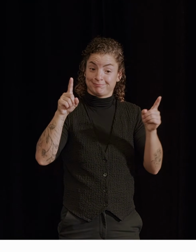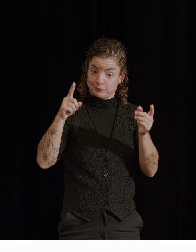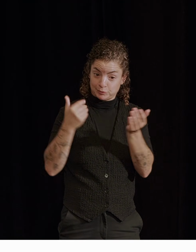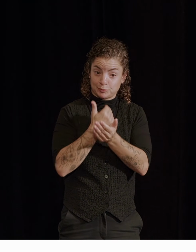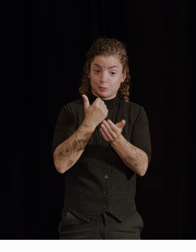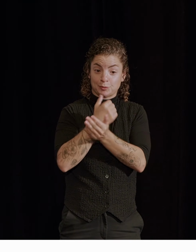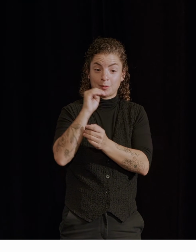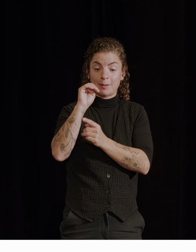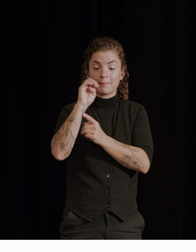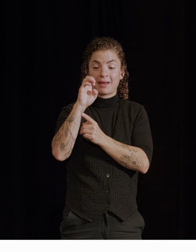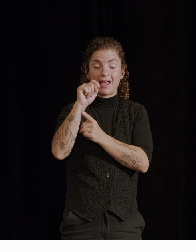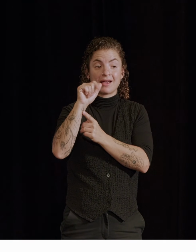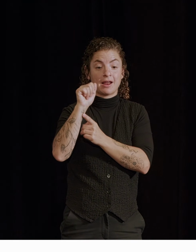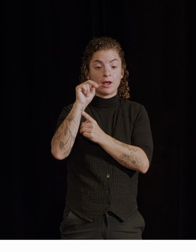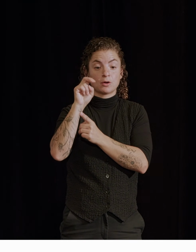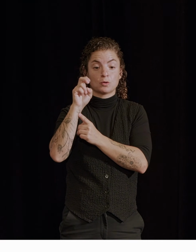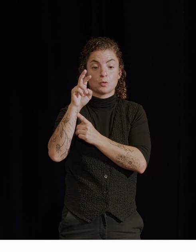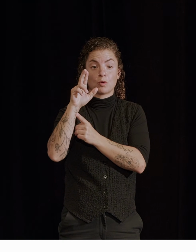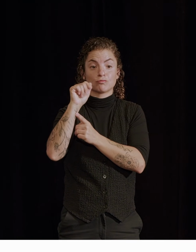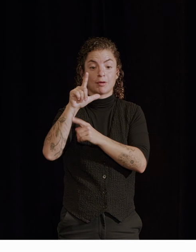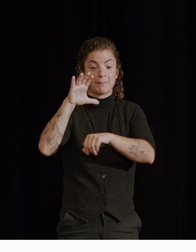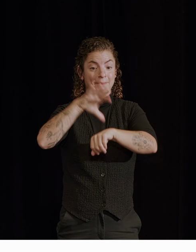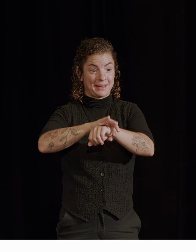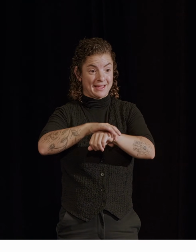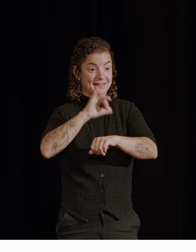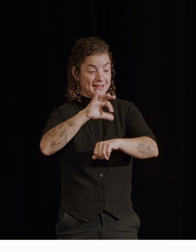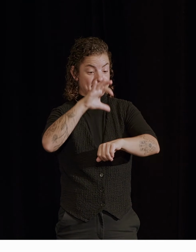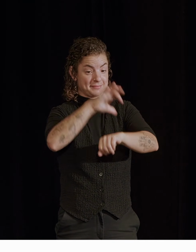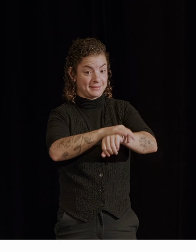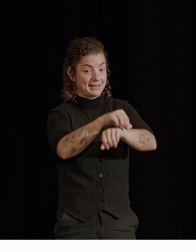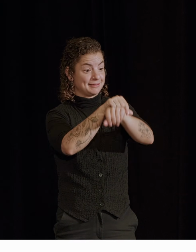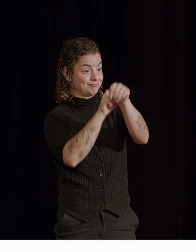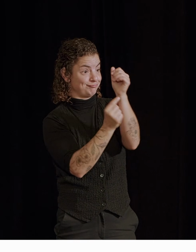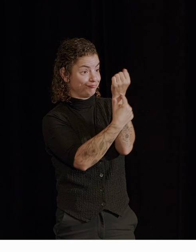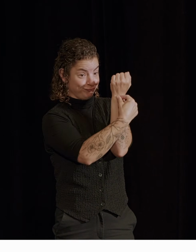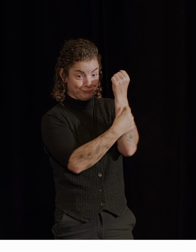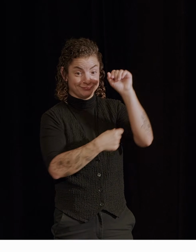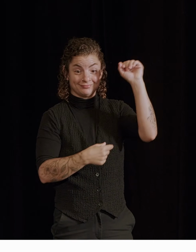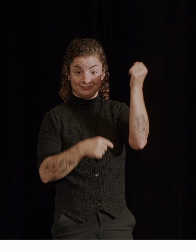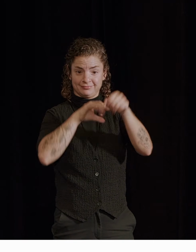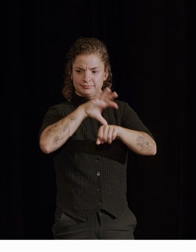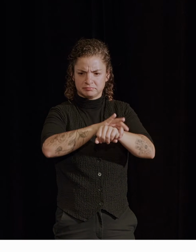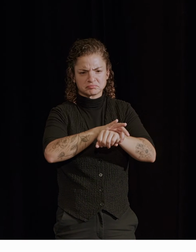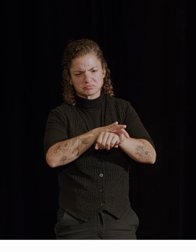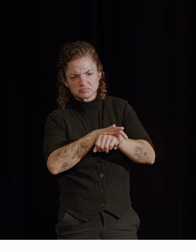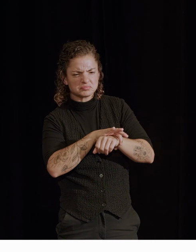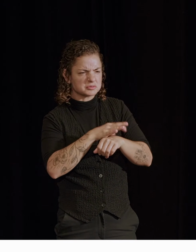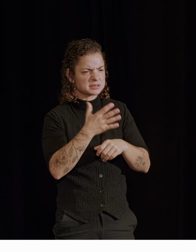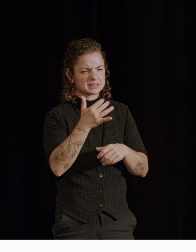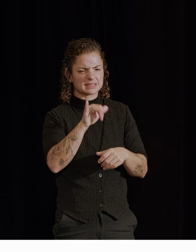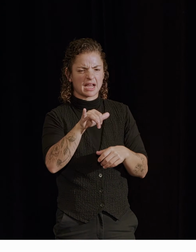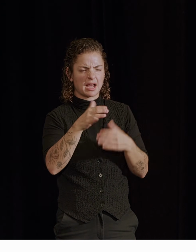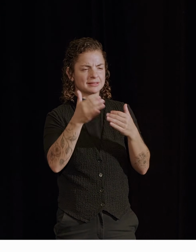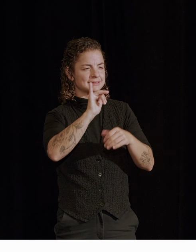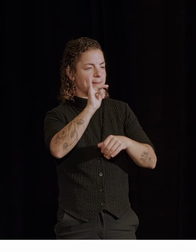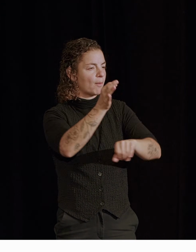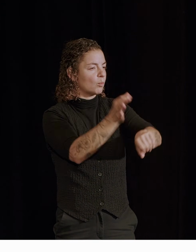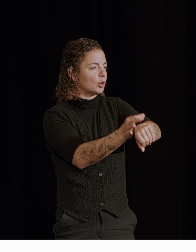up my hand and pointing to a band around my wrist that's the size of a watch band.